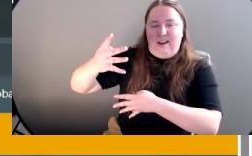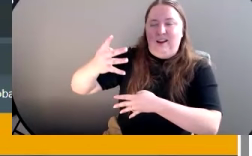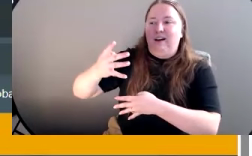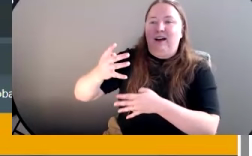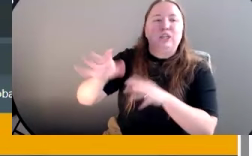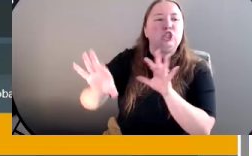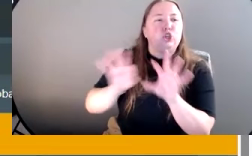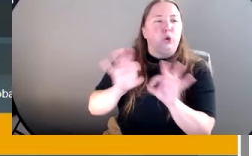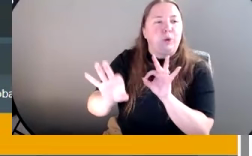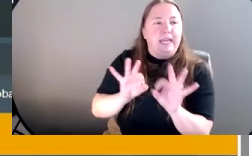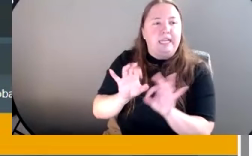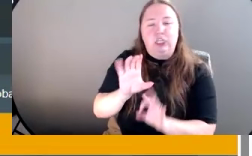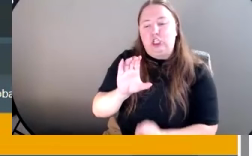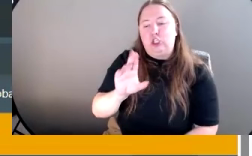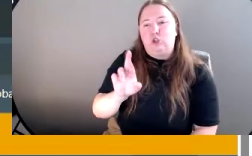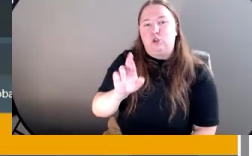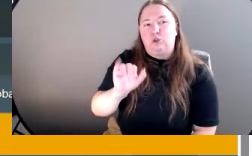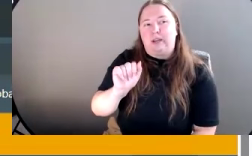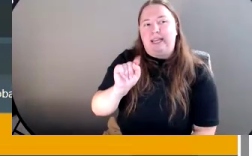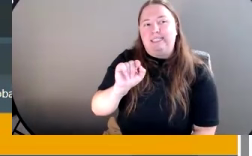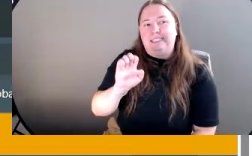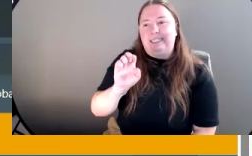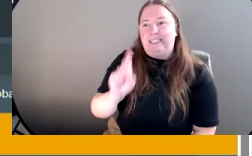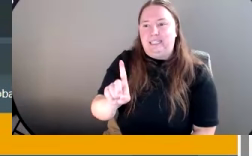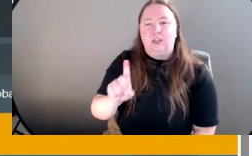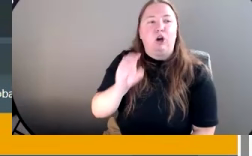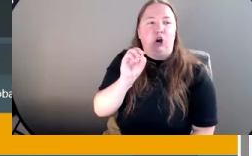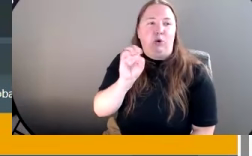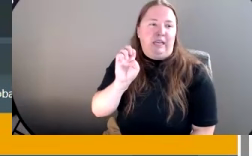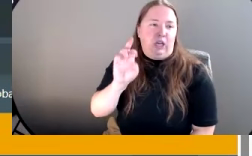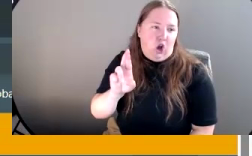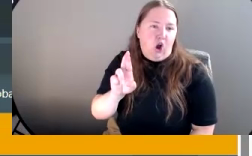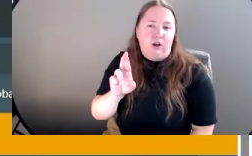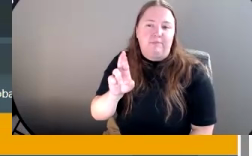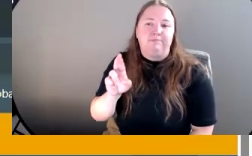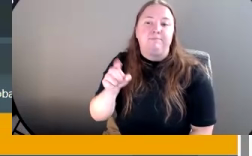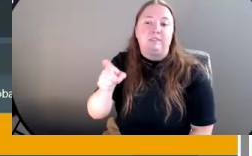and then you'll see a list of here's the searchable OER by CID.